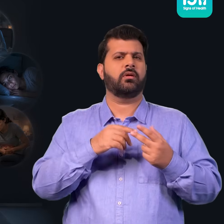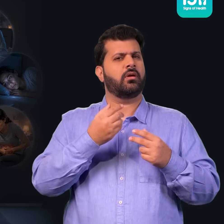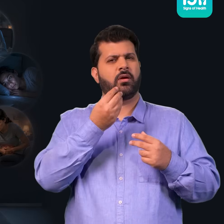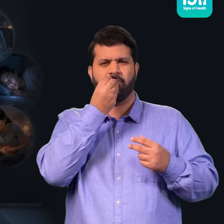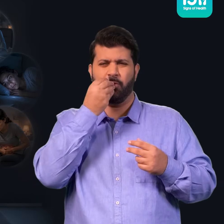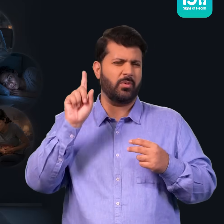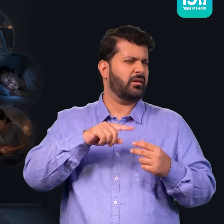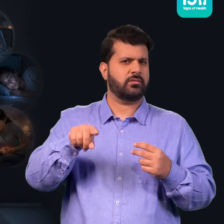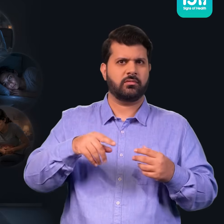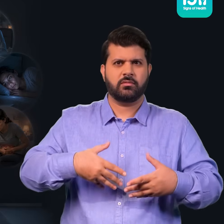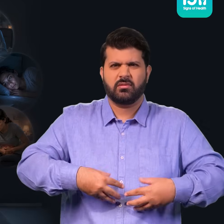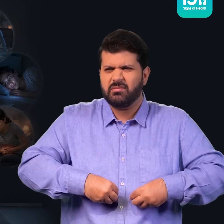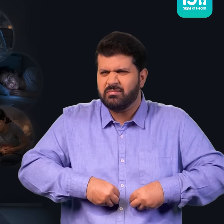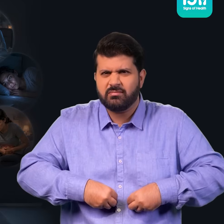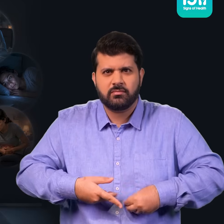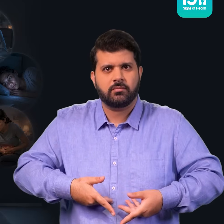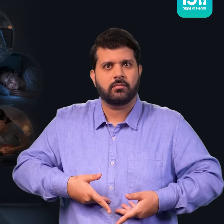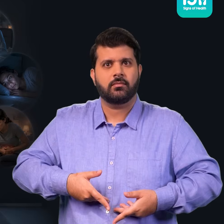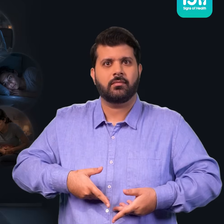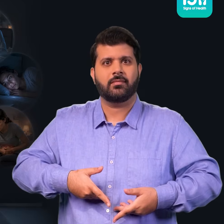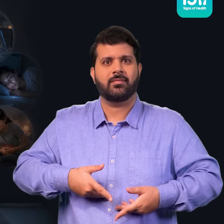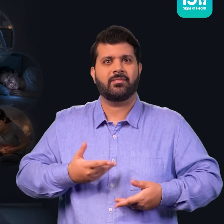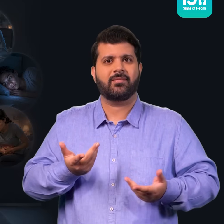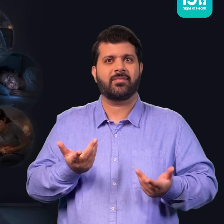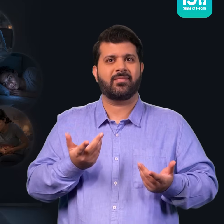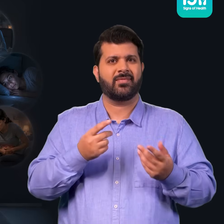Or if we skip a meal, we start feeling hungry.